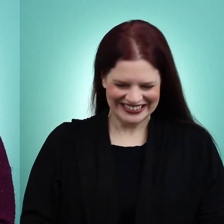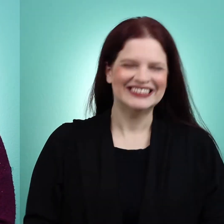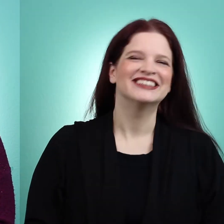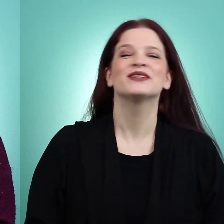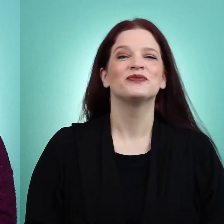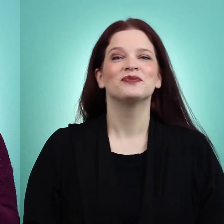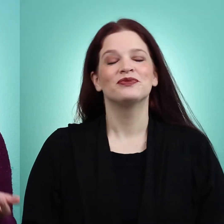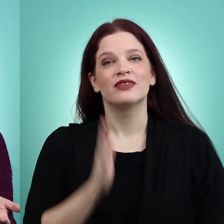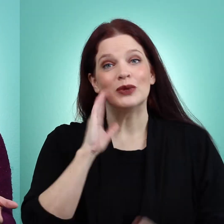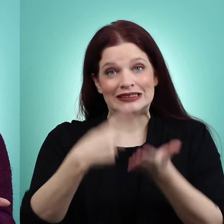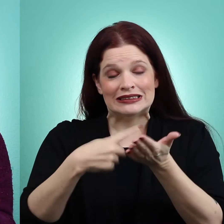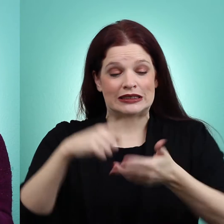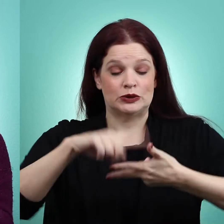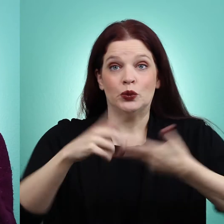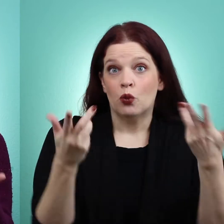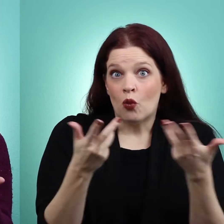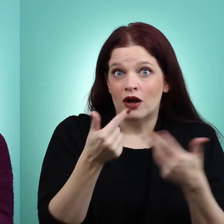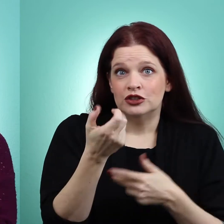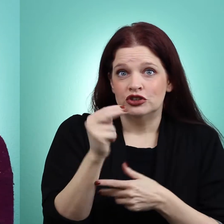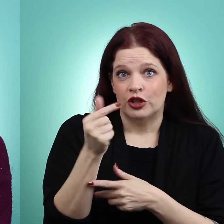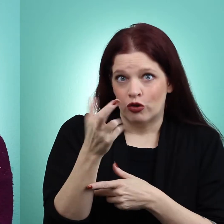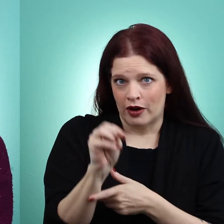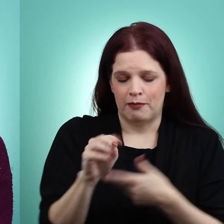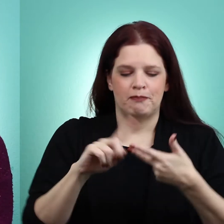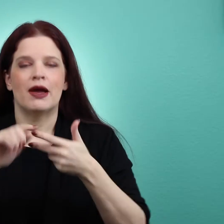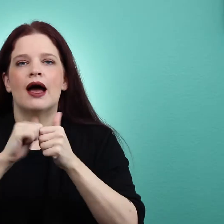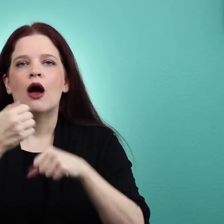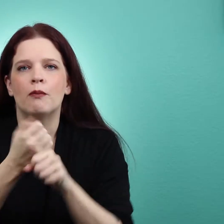We're going to talk about what a genogram is, how to make one, and what to do with it .